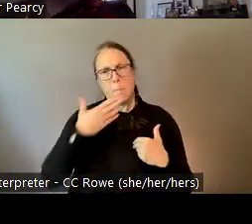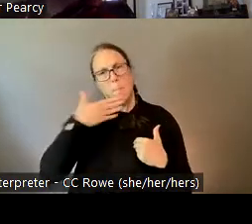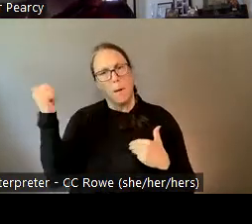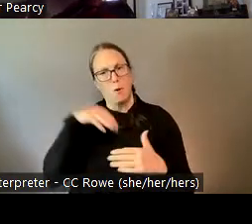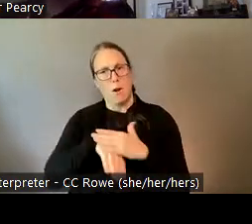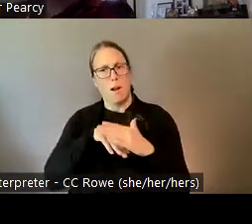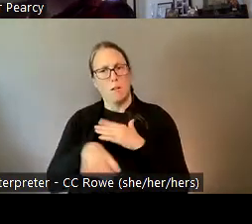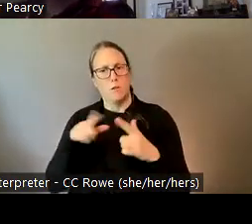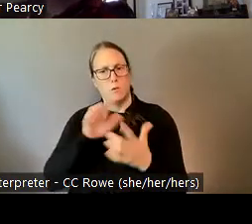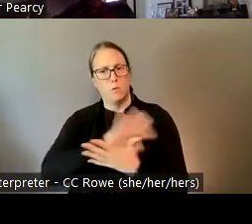to these media